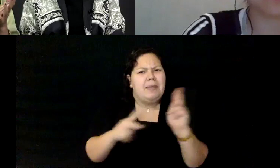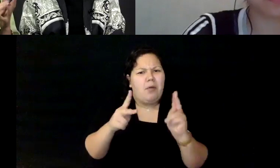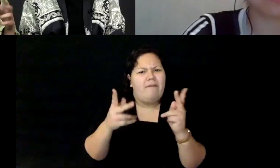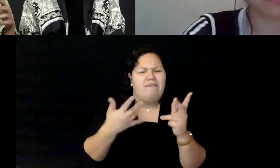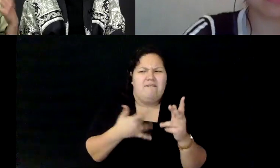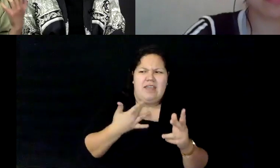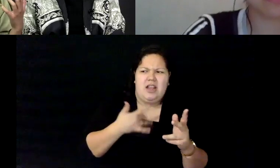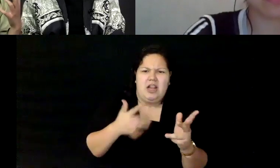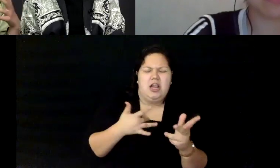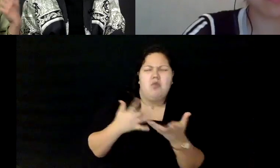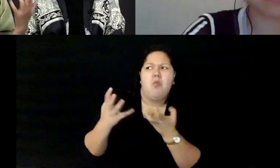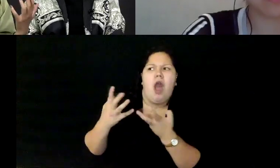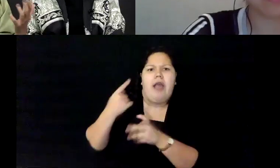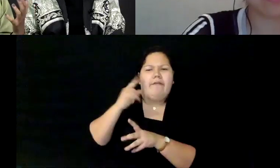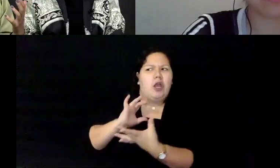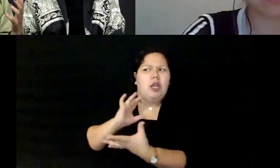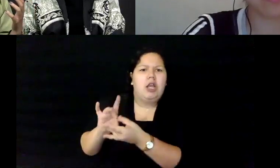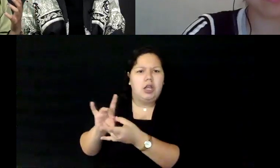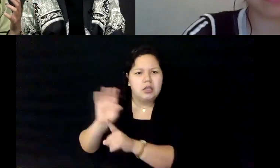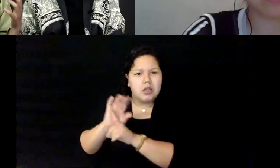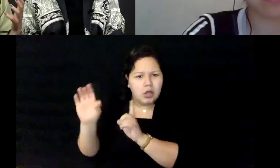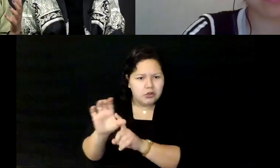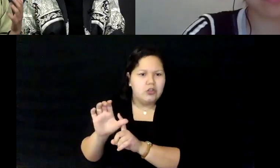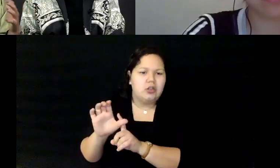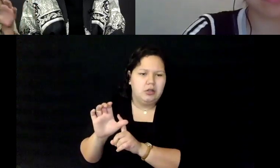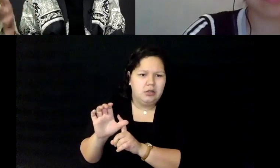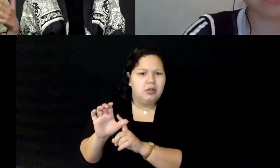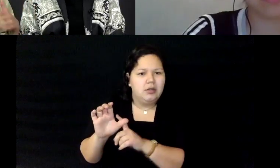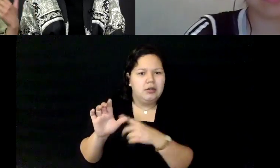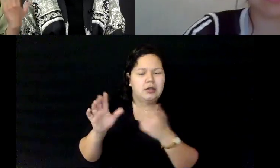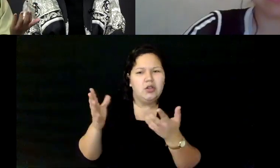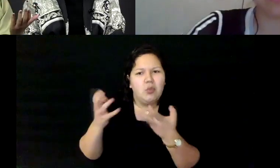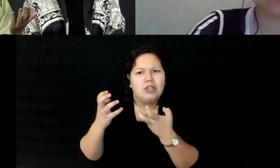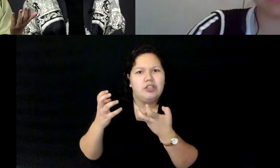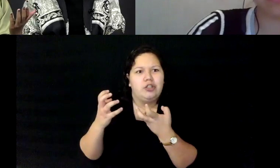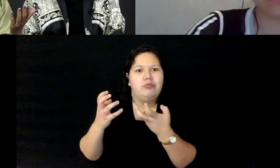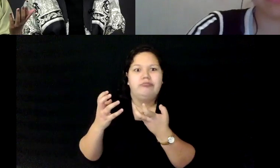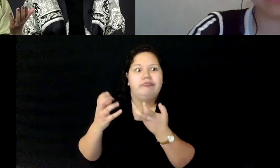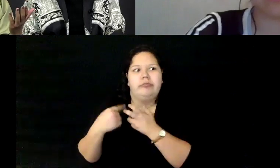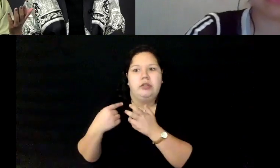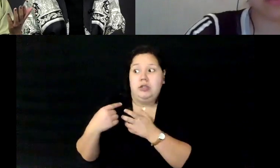I think a lot of Asian folks here too, it's like, you want to overperform your culture in some ways,